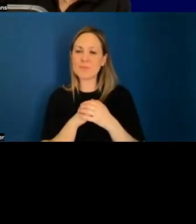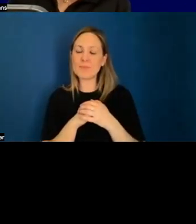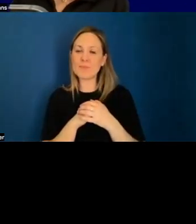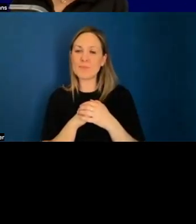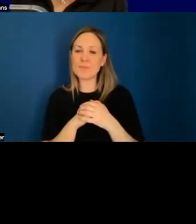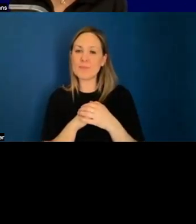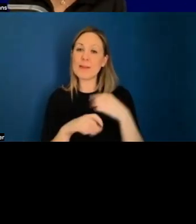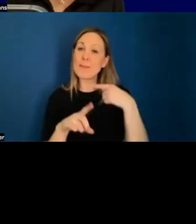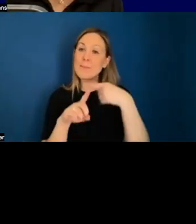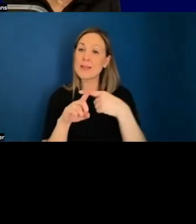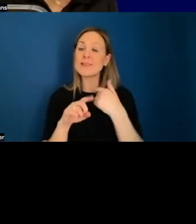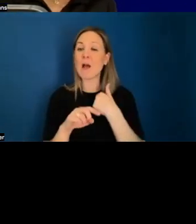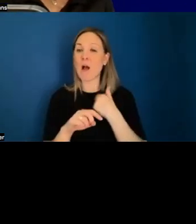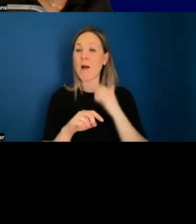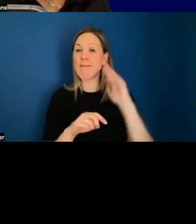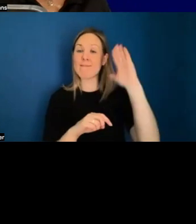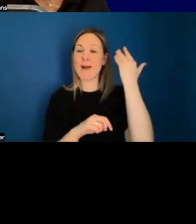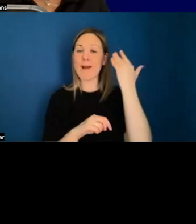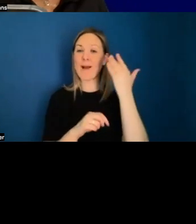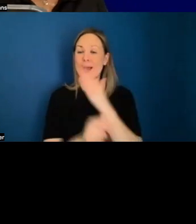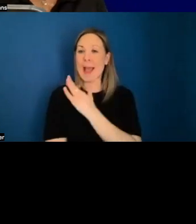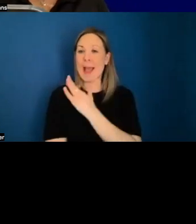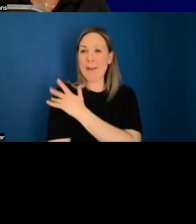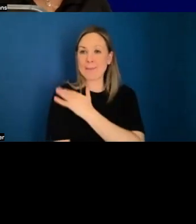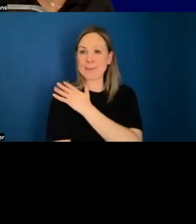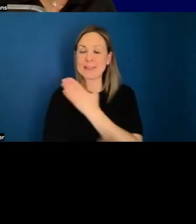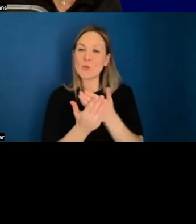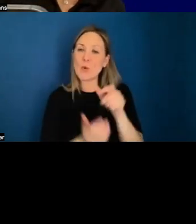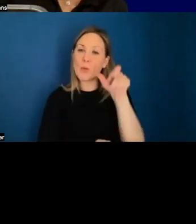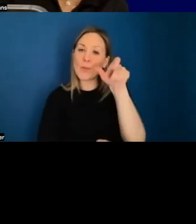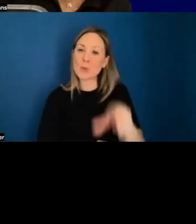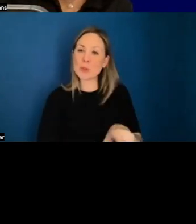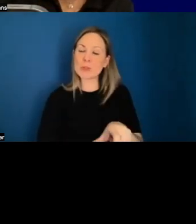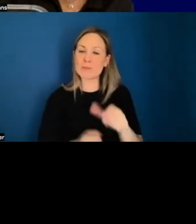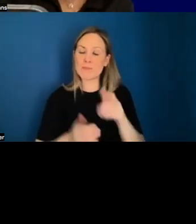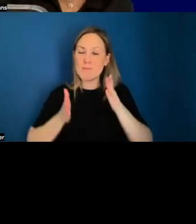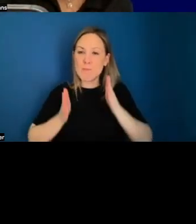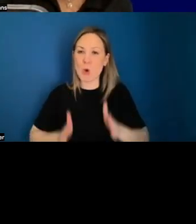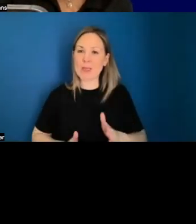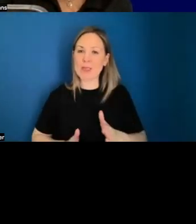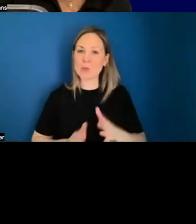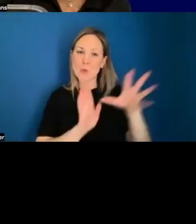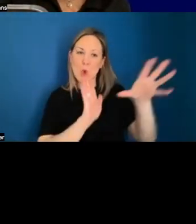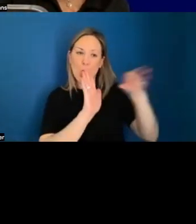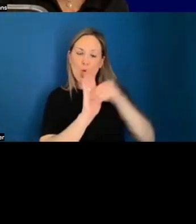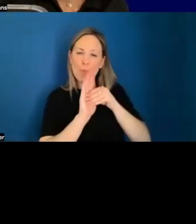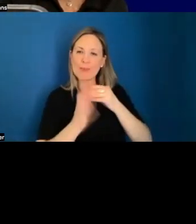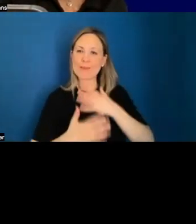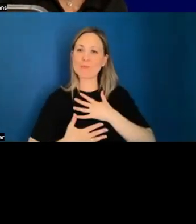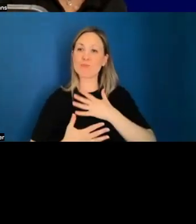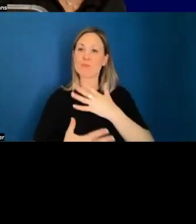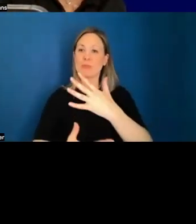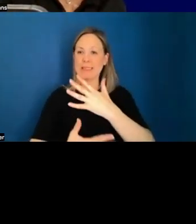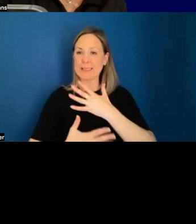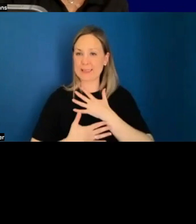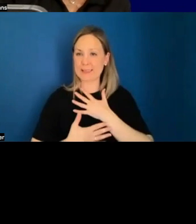haptics on the individual's body to mimic the breathing technique during a yoga session.